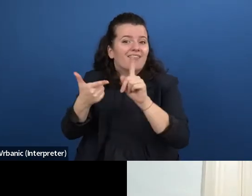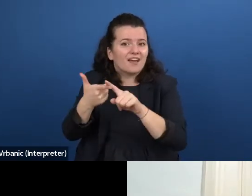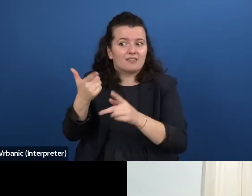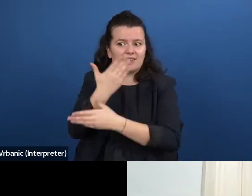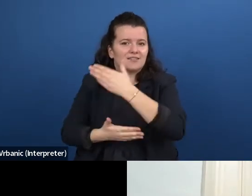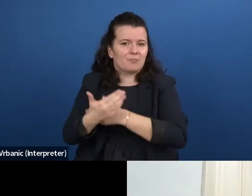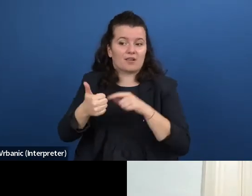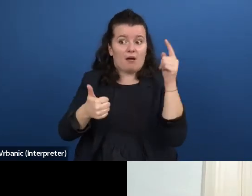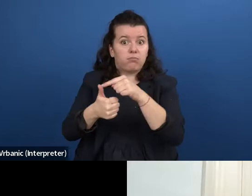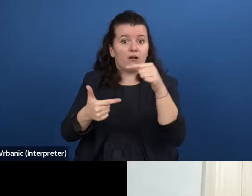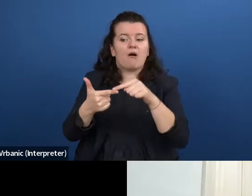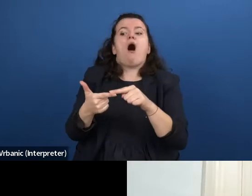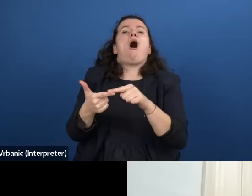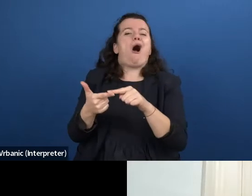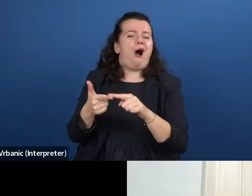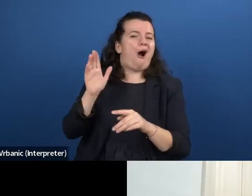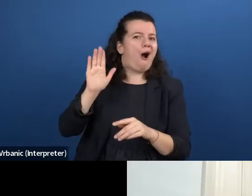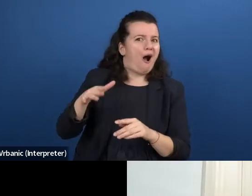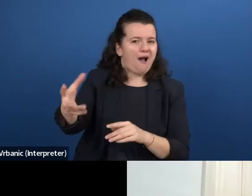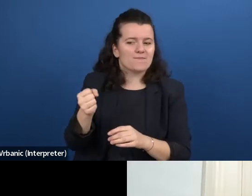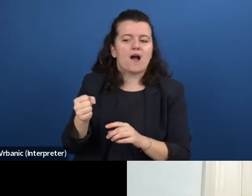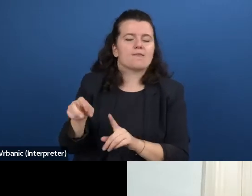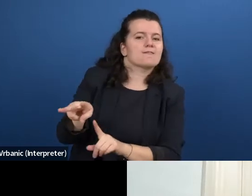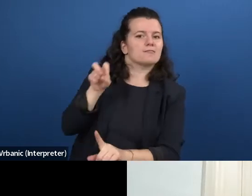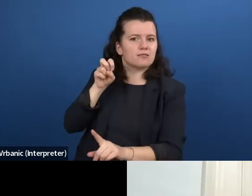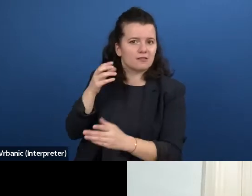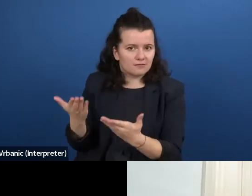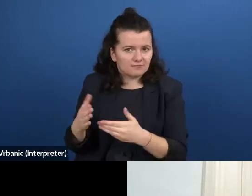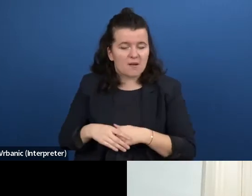This must not only be acknowledged but also combatted and sanctioned